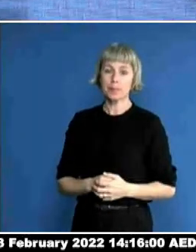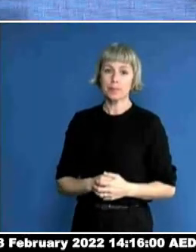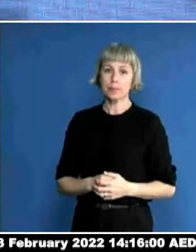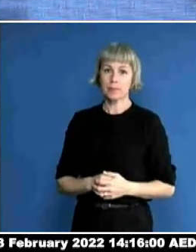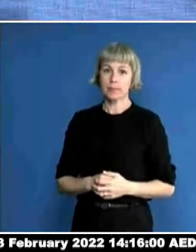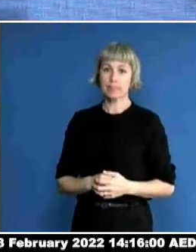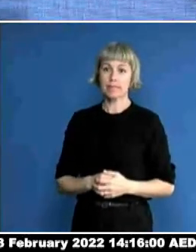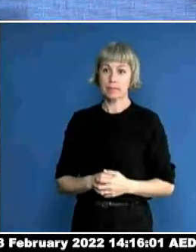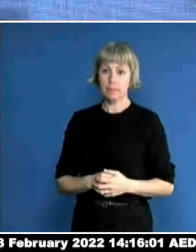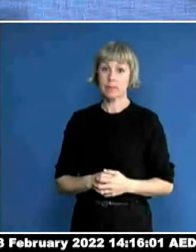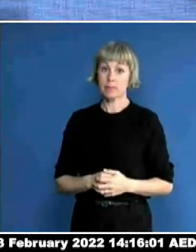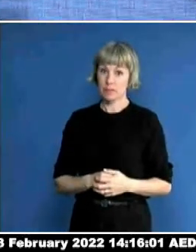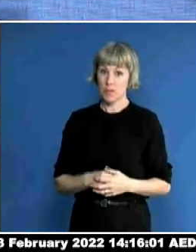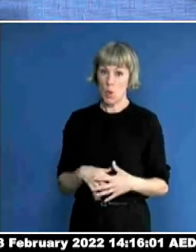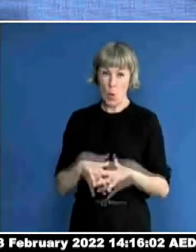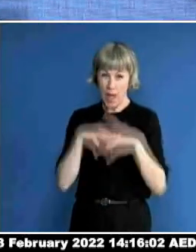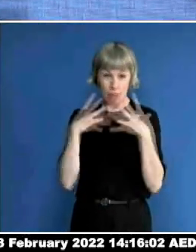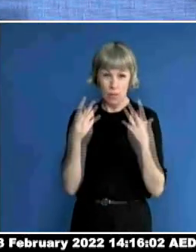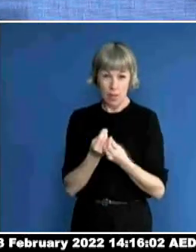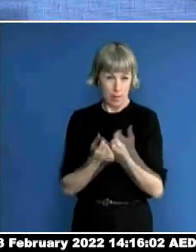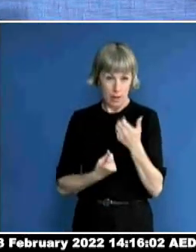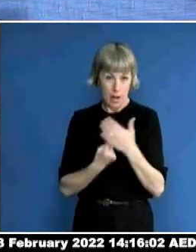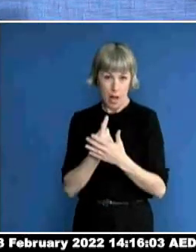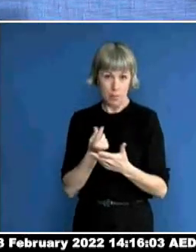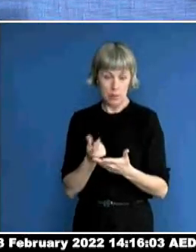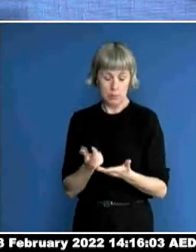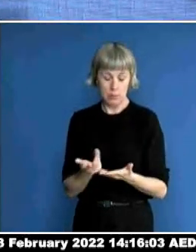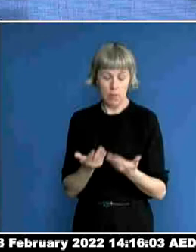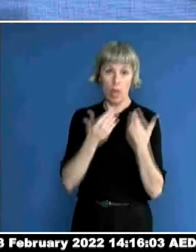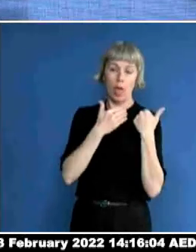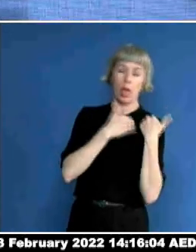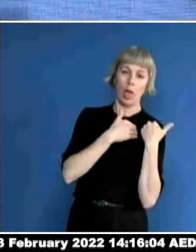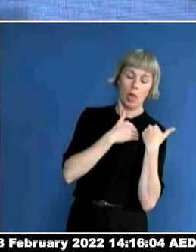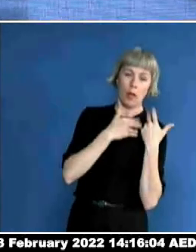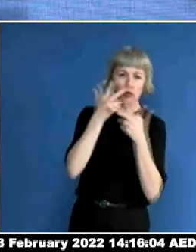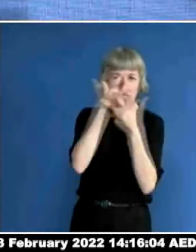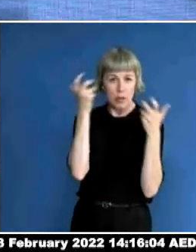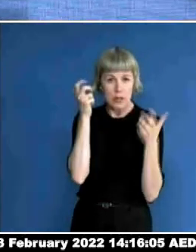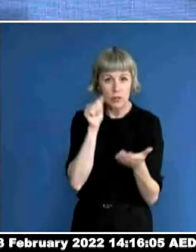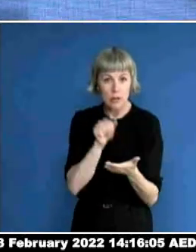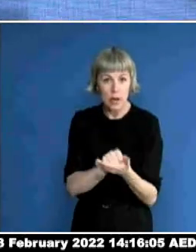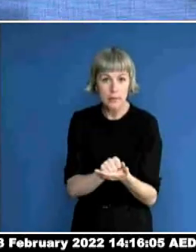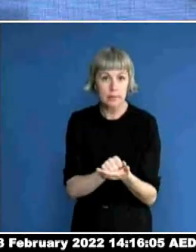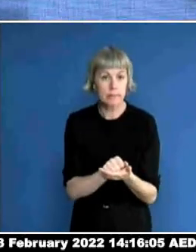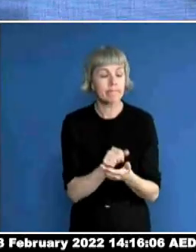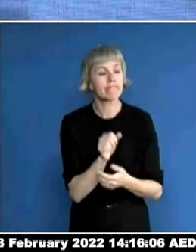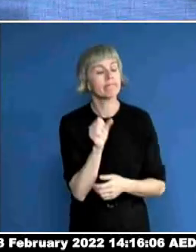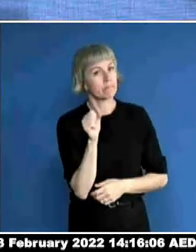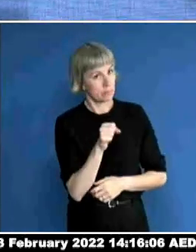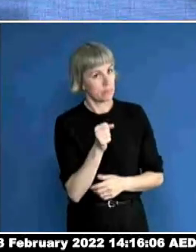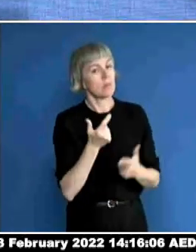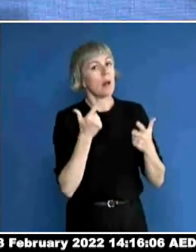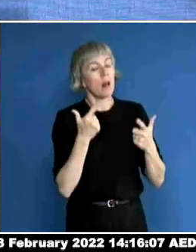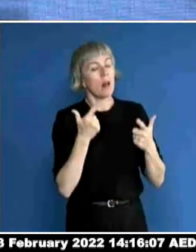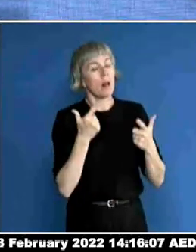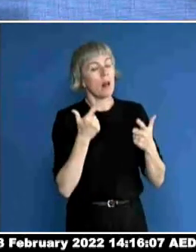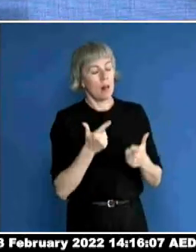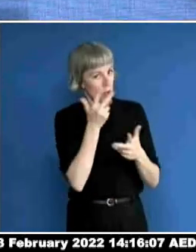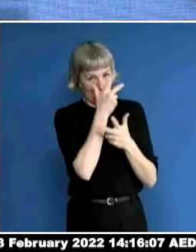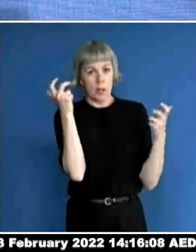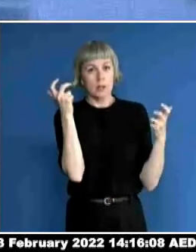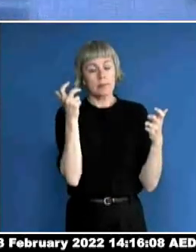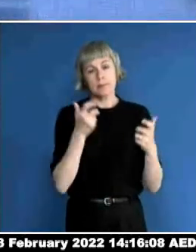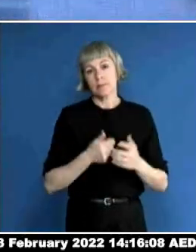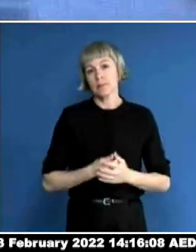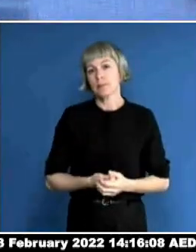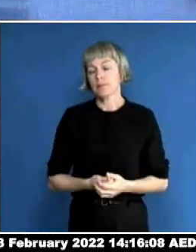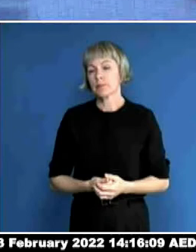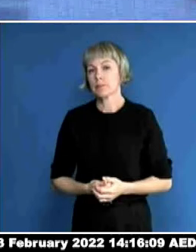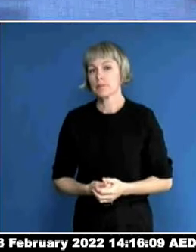A lot. MS EASTMAN: I want to turn now to